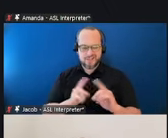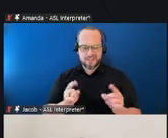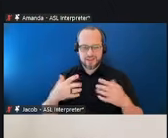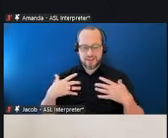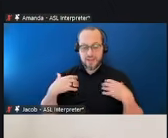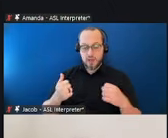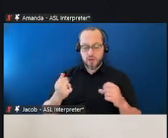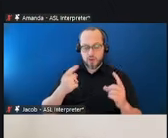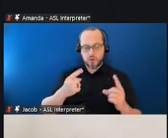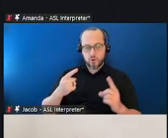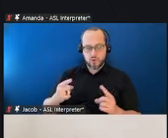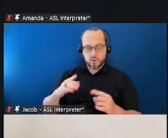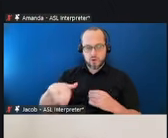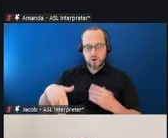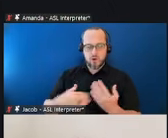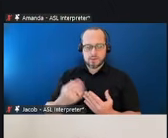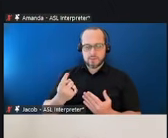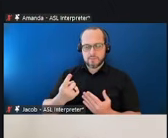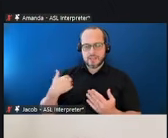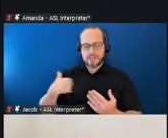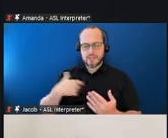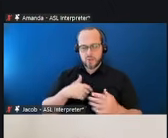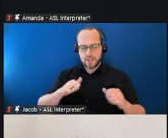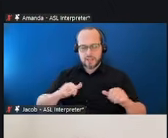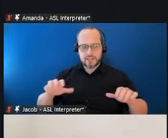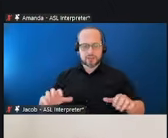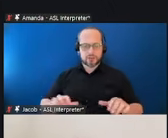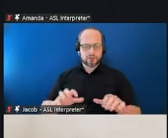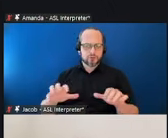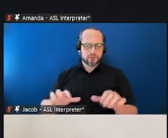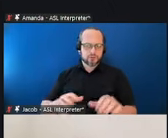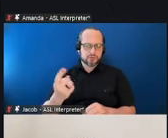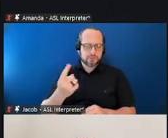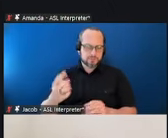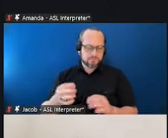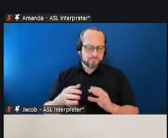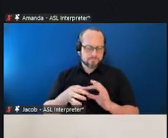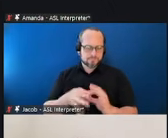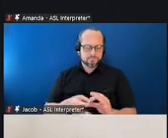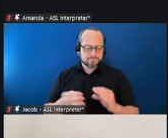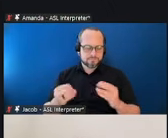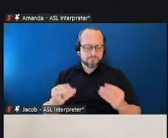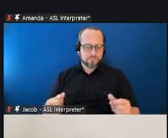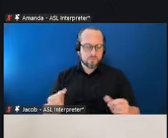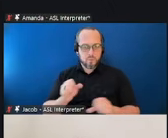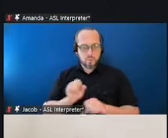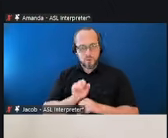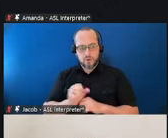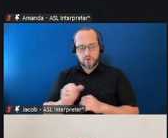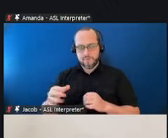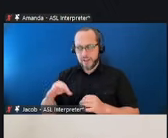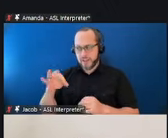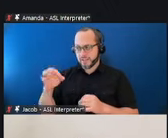uh that we we can do something about. Um we can work to find some sustainable outcomedriven